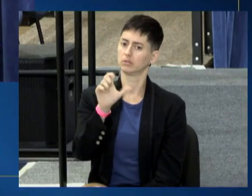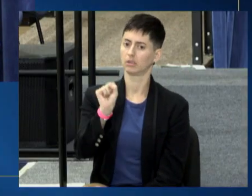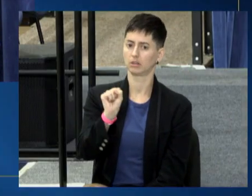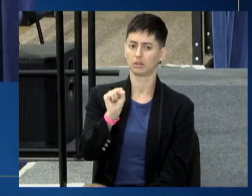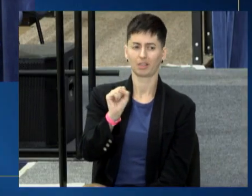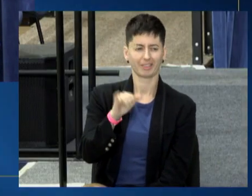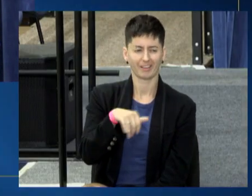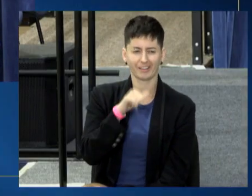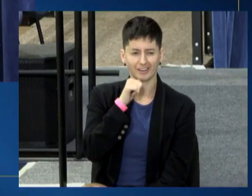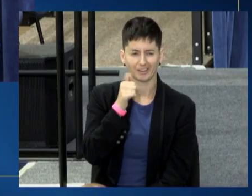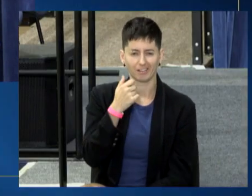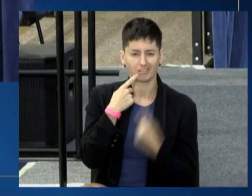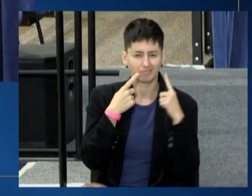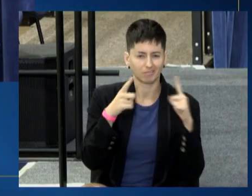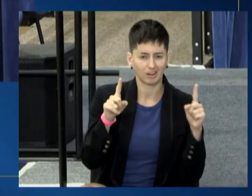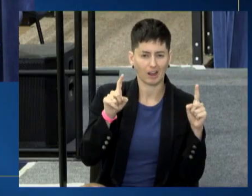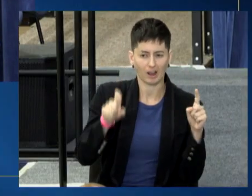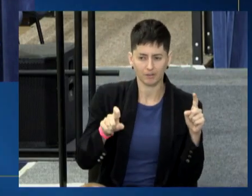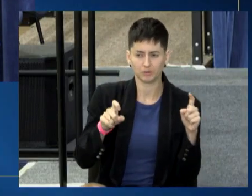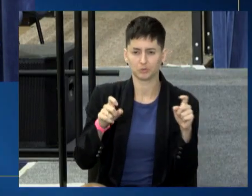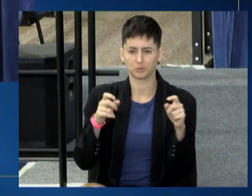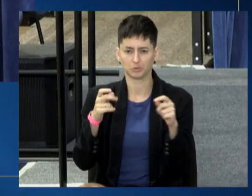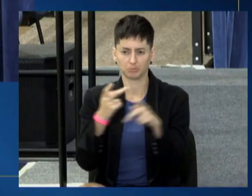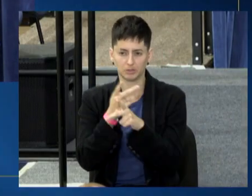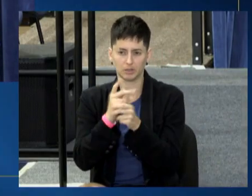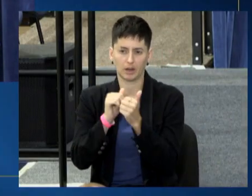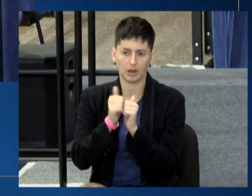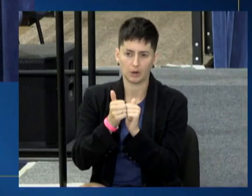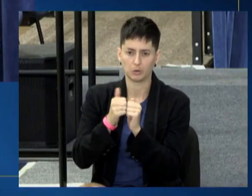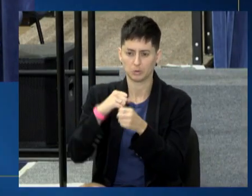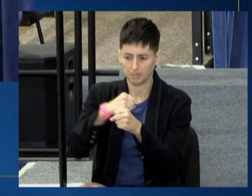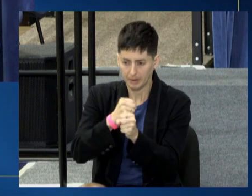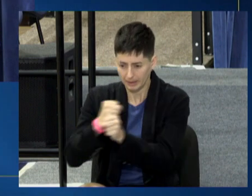So, let me take a moment first to give you a little overview of the FDA and the Oncology